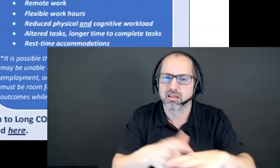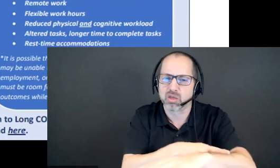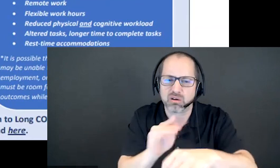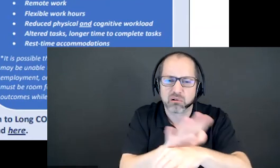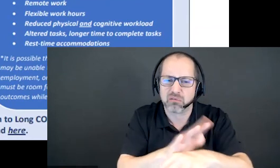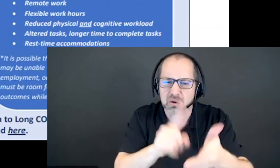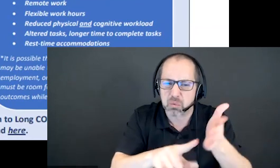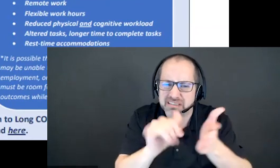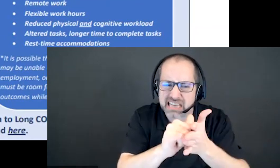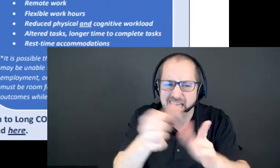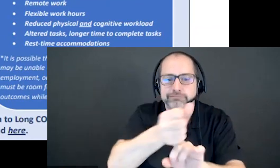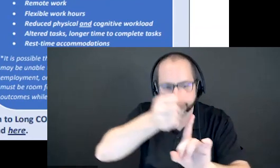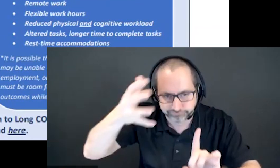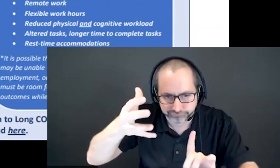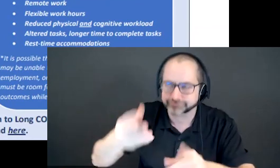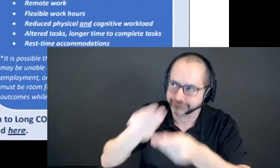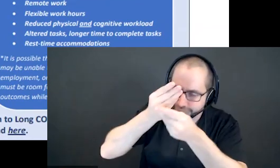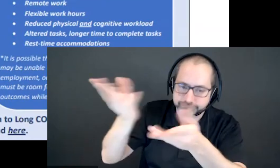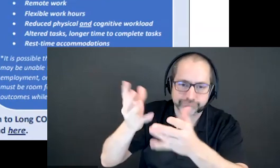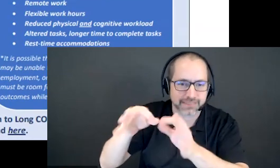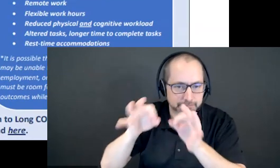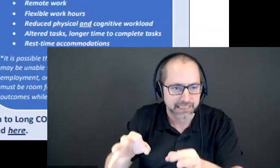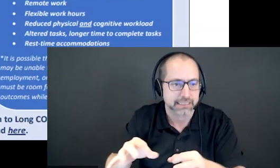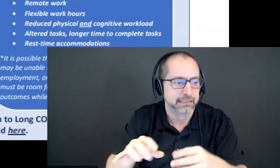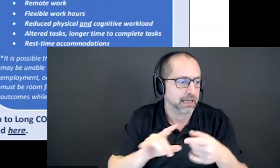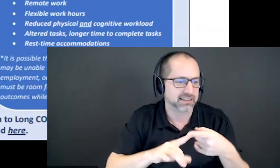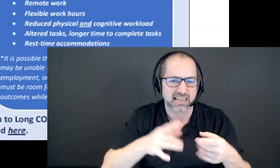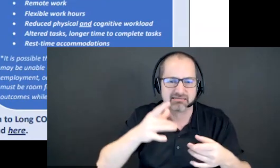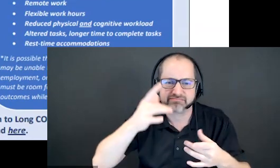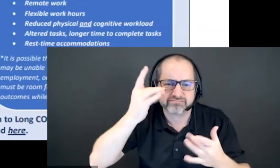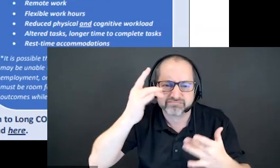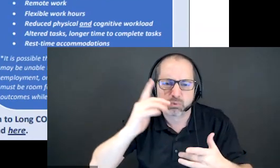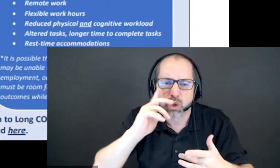and the symptoms associated with it as Kiera had has explained for us already at the start